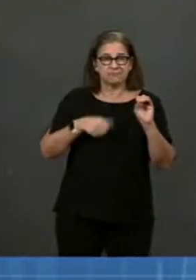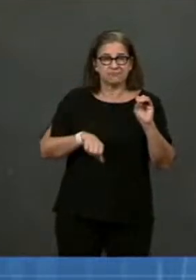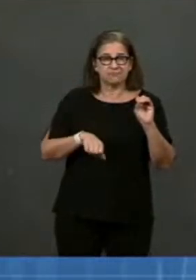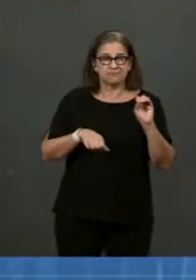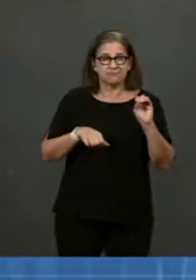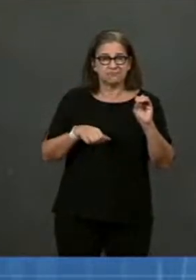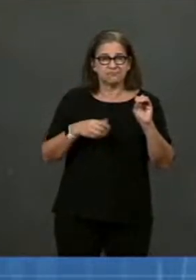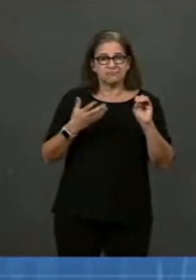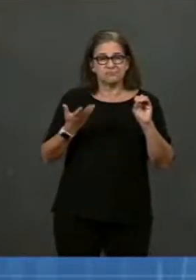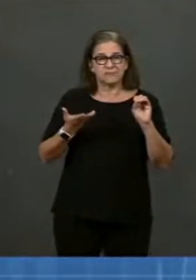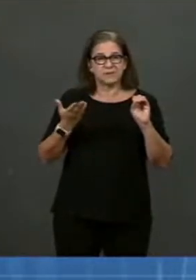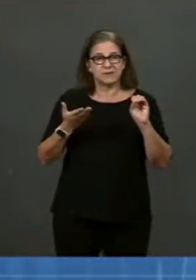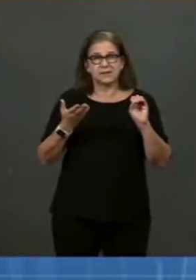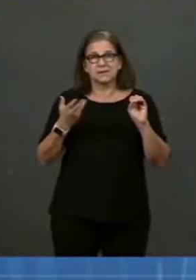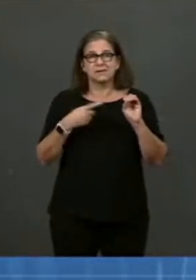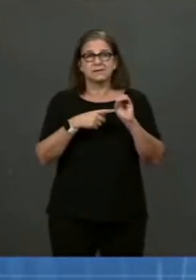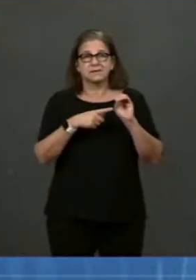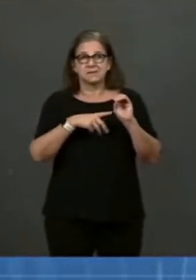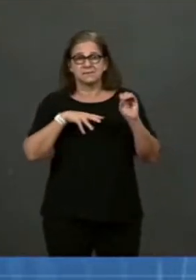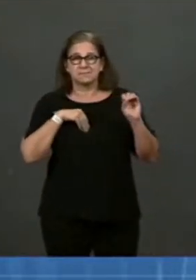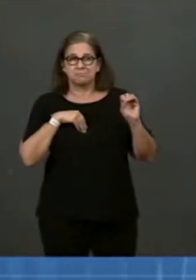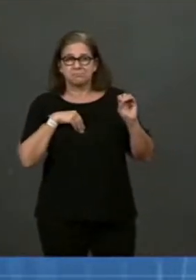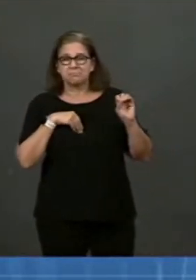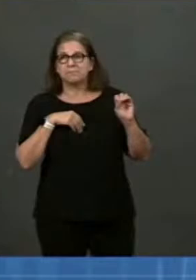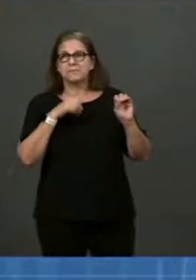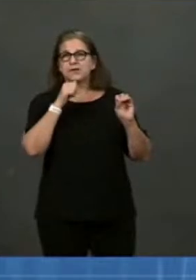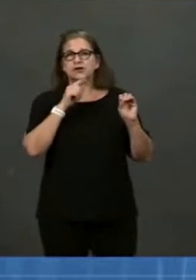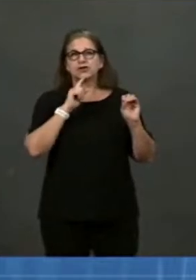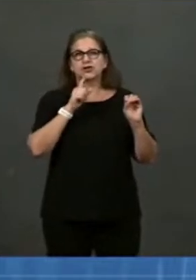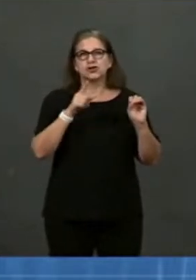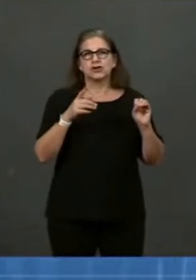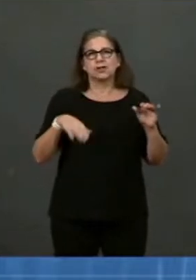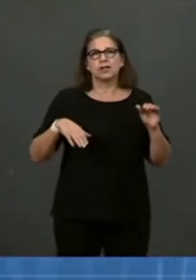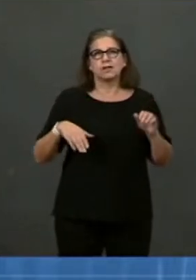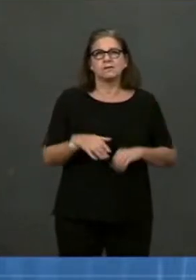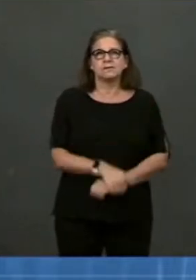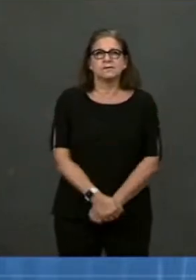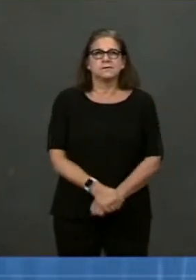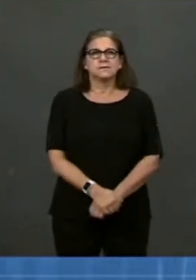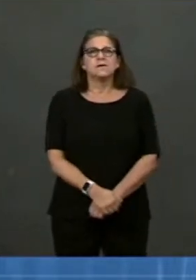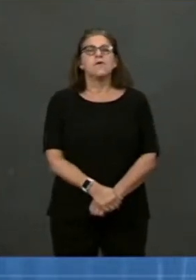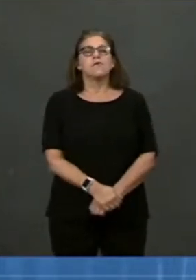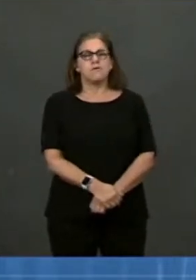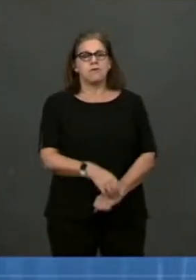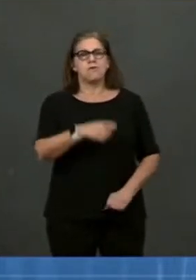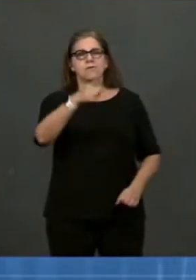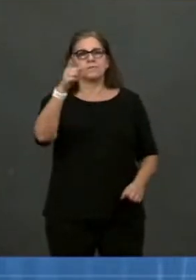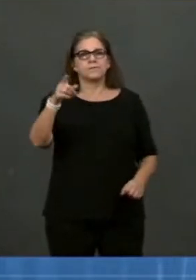TO THE FDA FOR A REGULATORY APPROVAL. MAYBE RACHEL KNOWS BETTER BUT I'M NOT QUITE SURE WHEN THAT'S